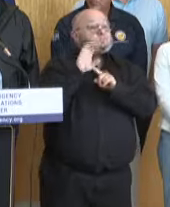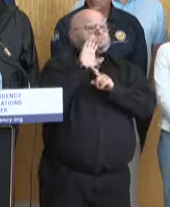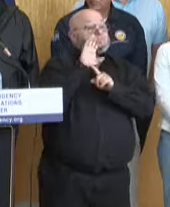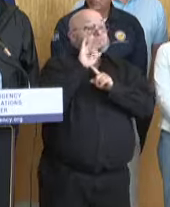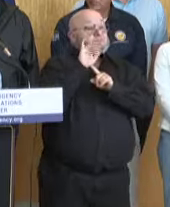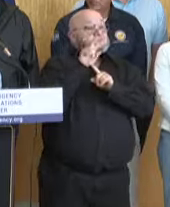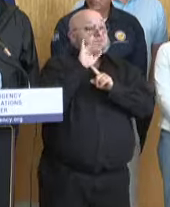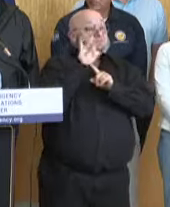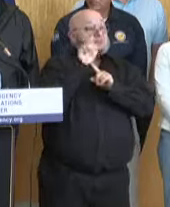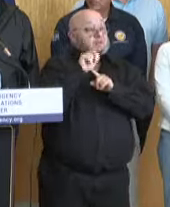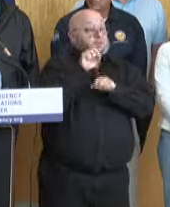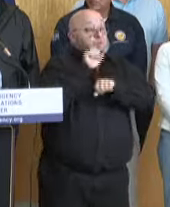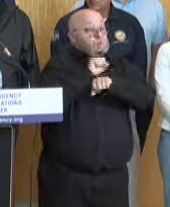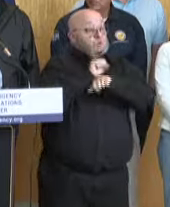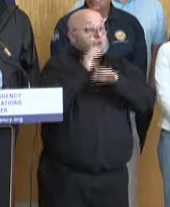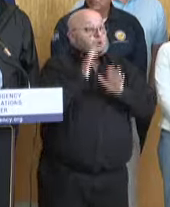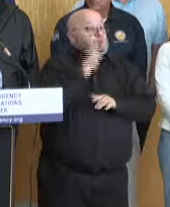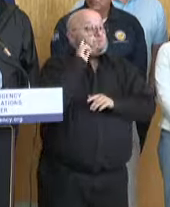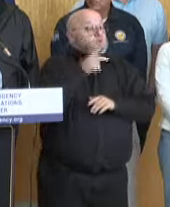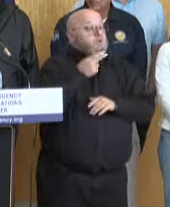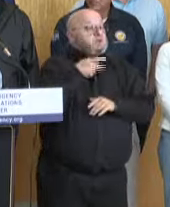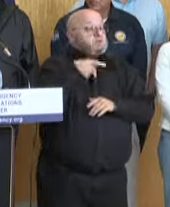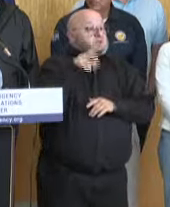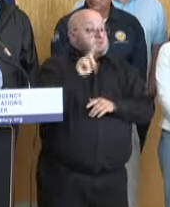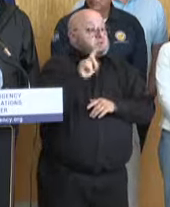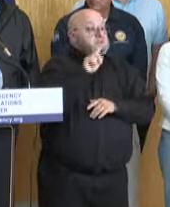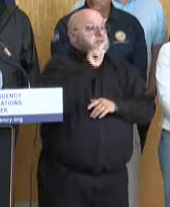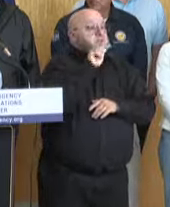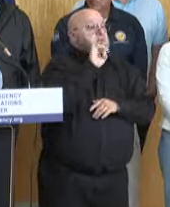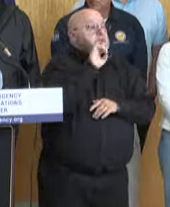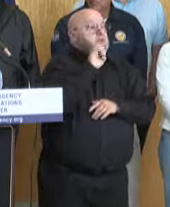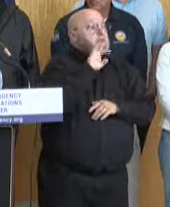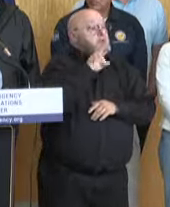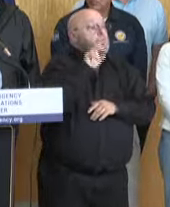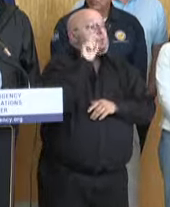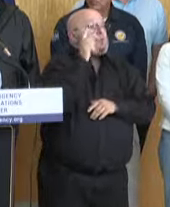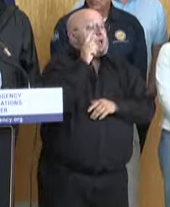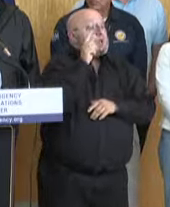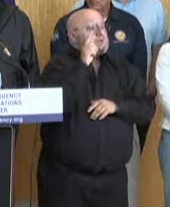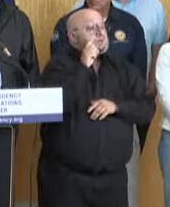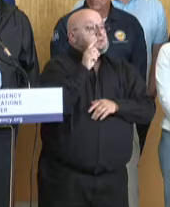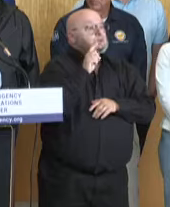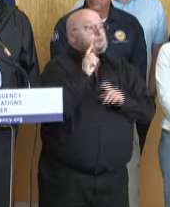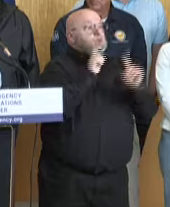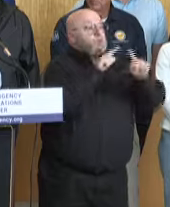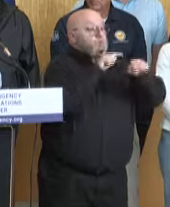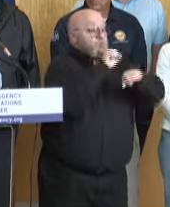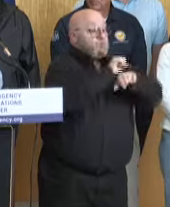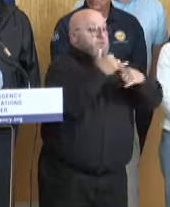PARECER, POR UN REÁMPAGO. ES UNA SITUACÓN TÁGICA.